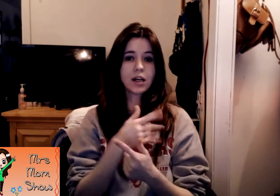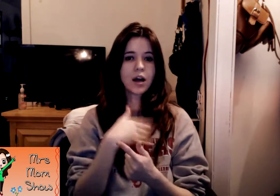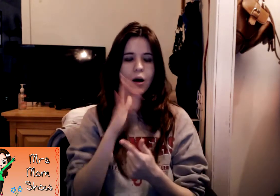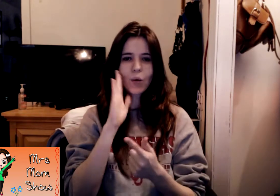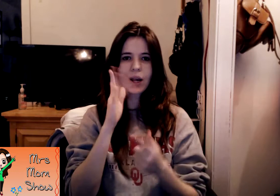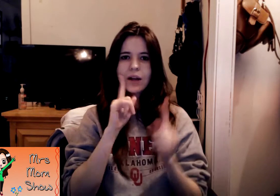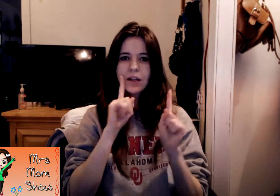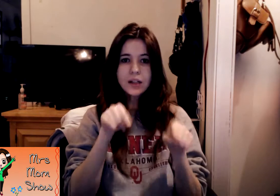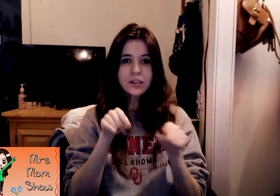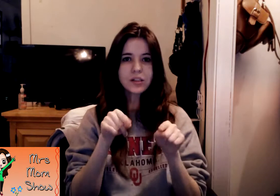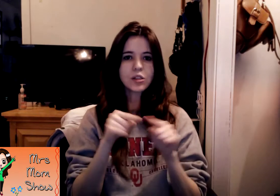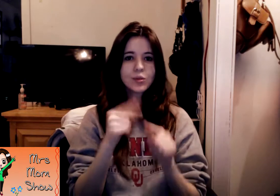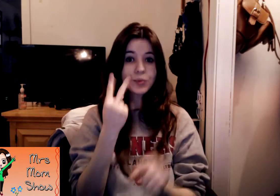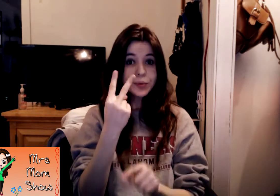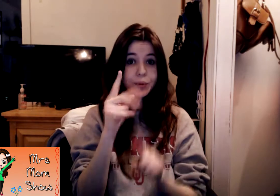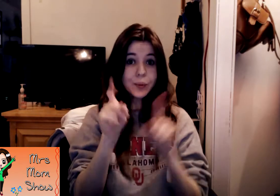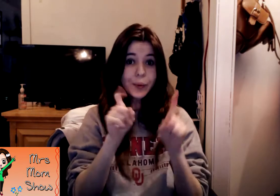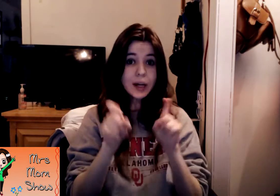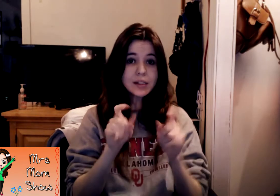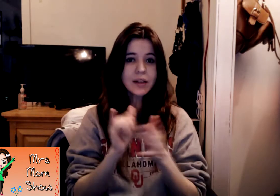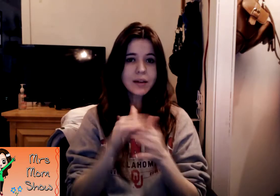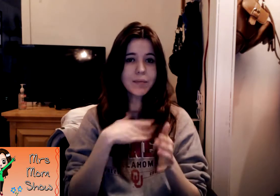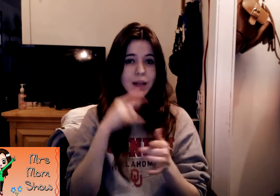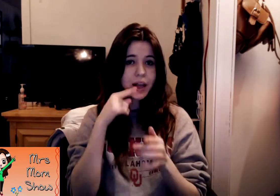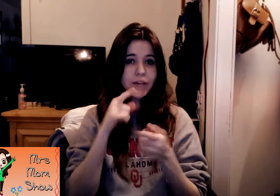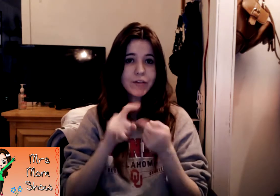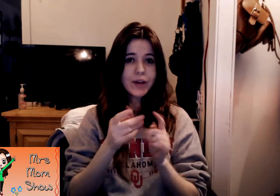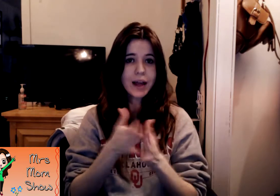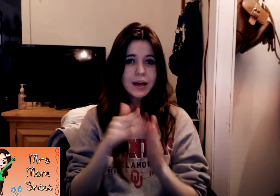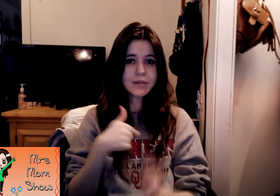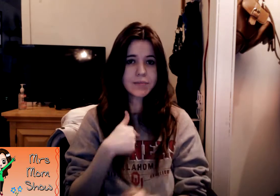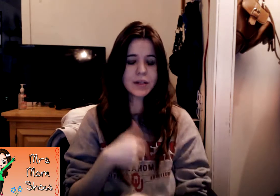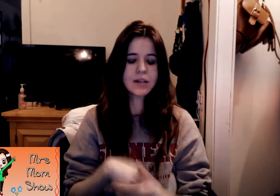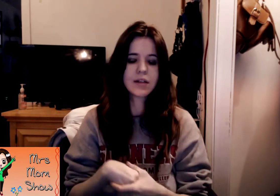I'll answer two questions my hearing friends asked me...